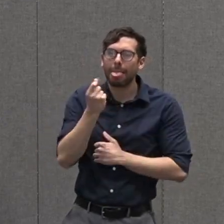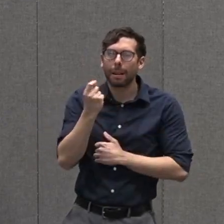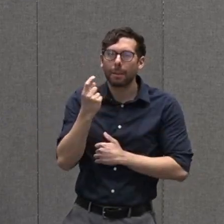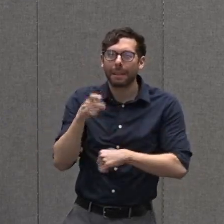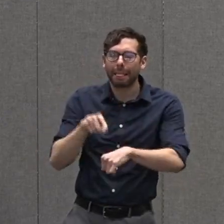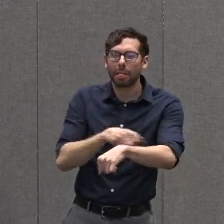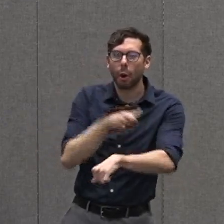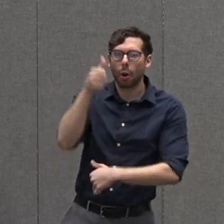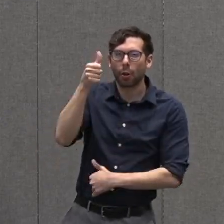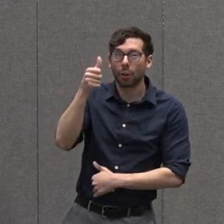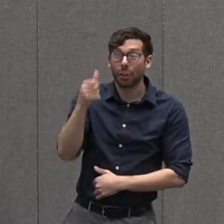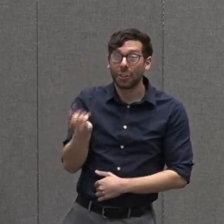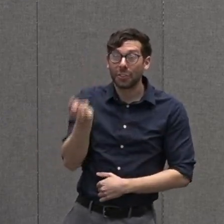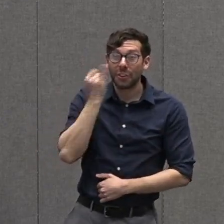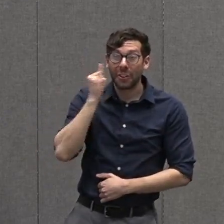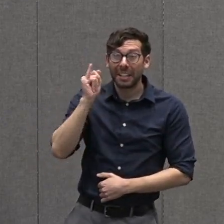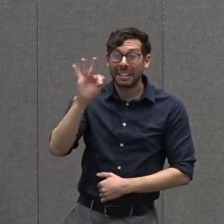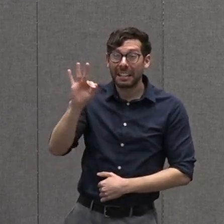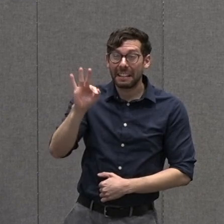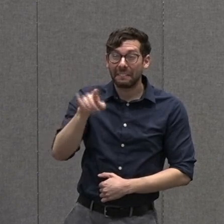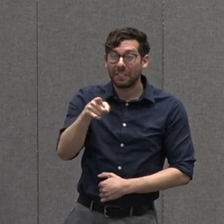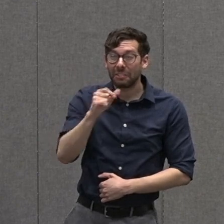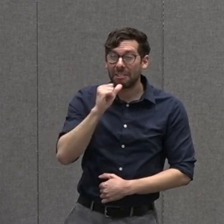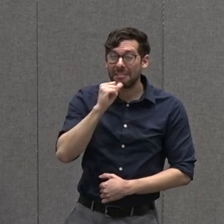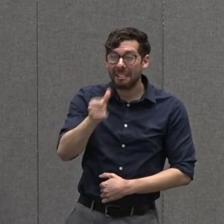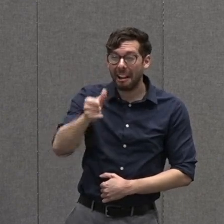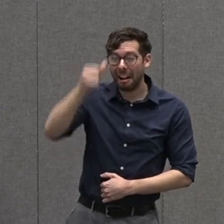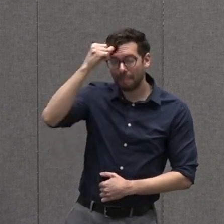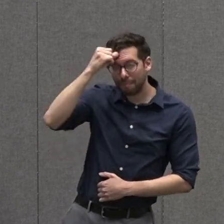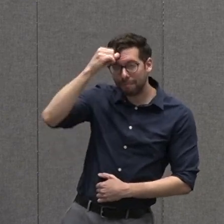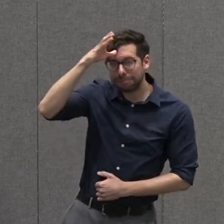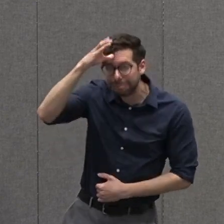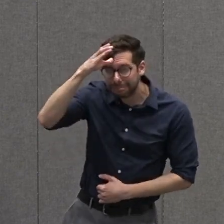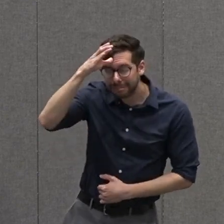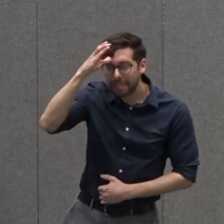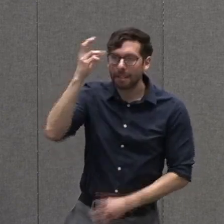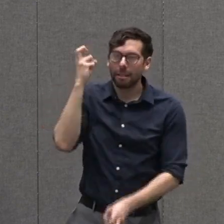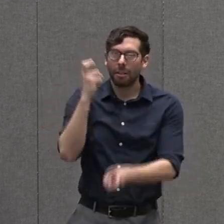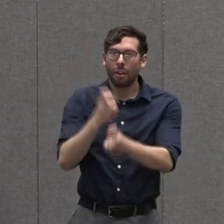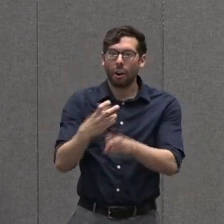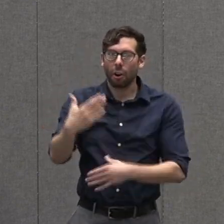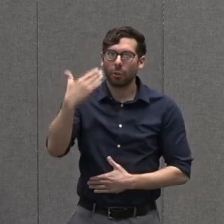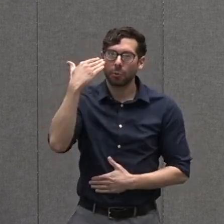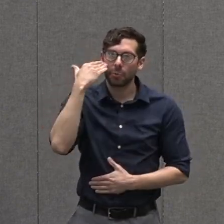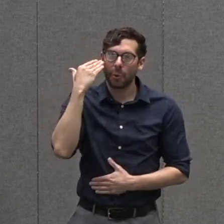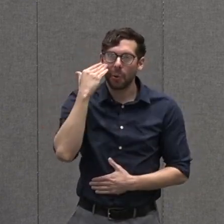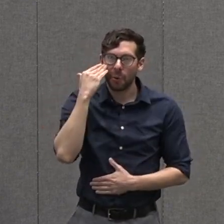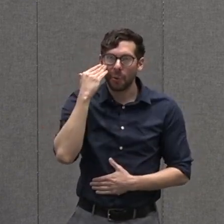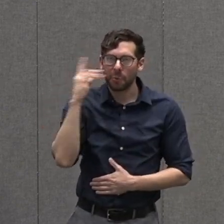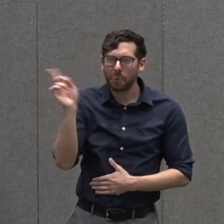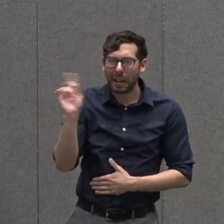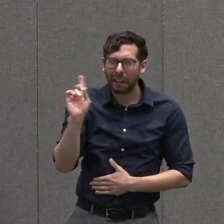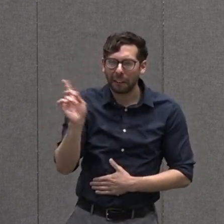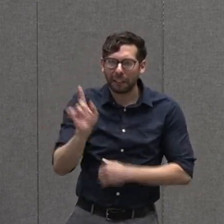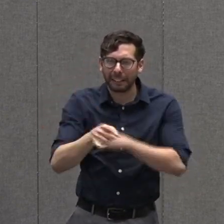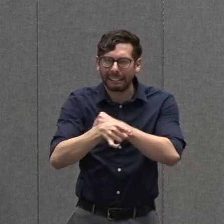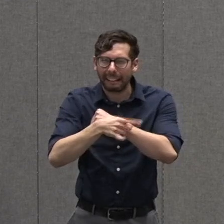you might not be able to recognize-- You may not be able to tell. Even where the tail starts. Well, he's so calm, and not trying to get away, or anything.